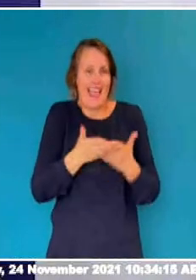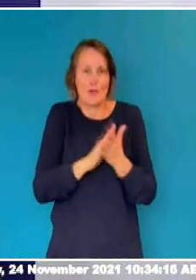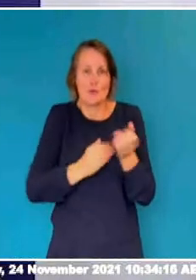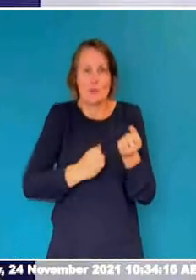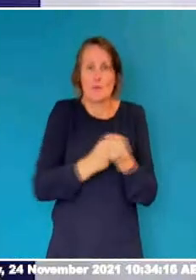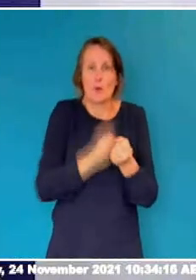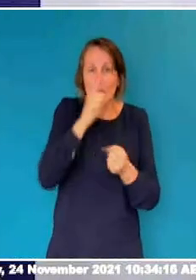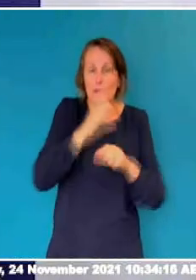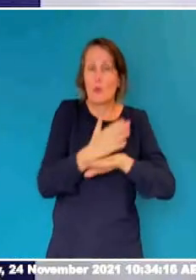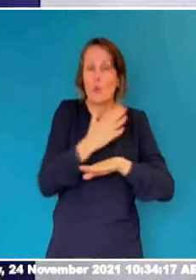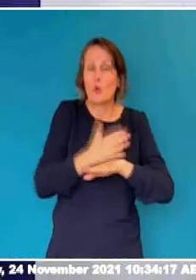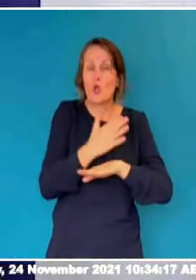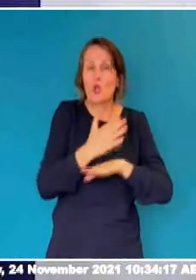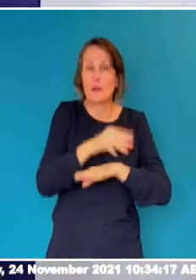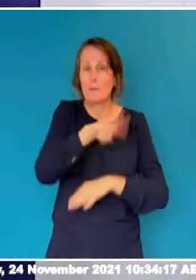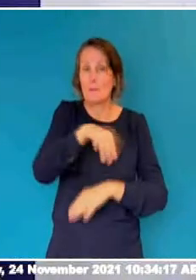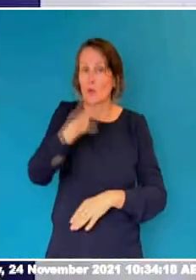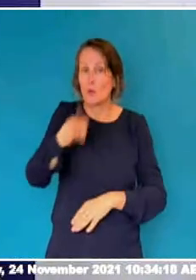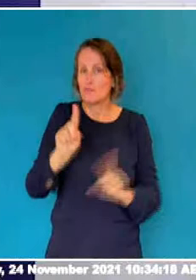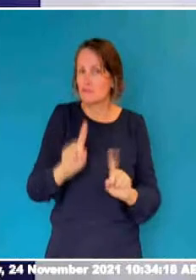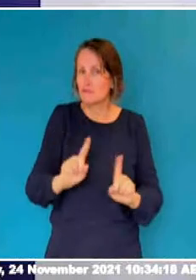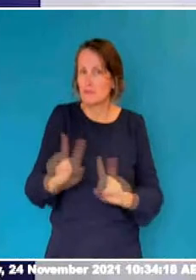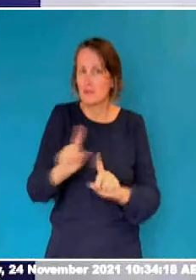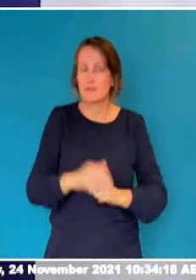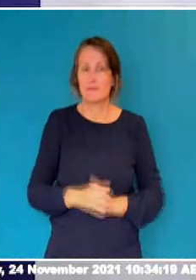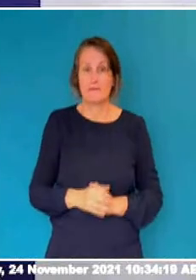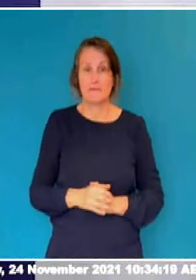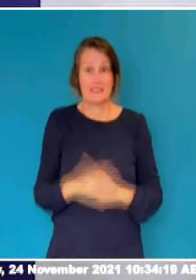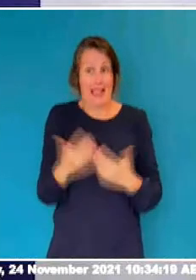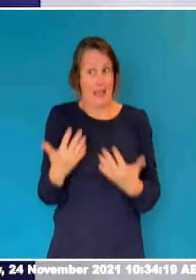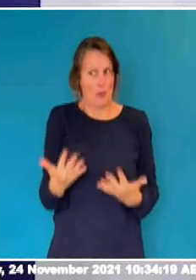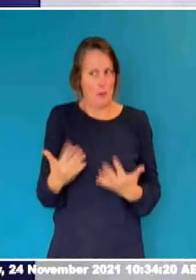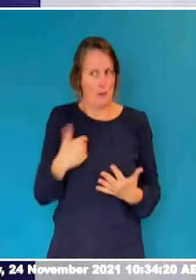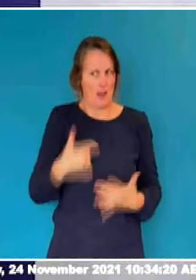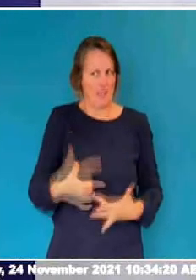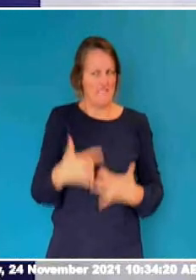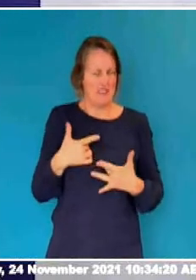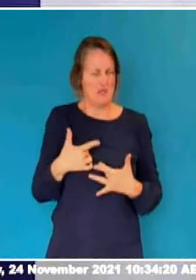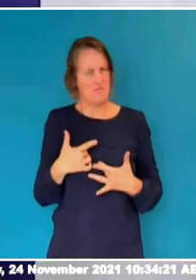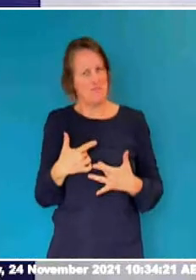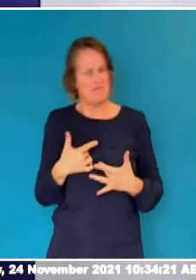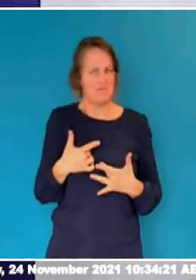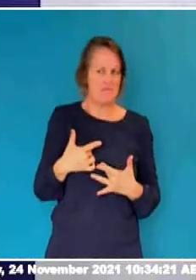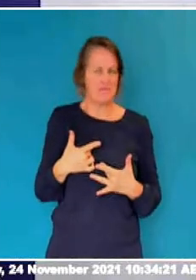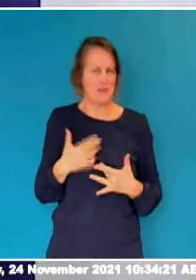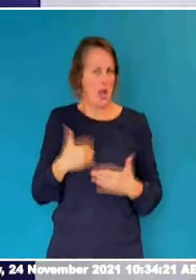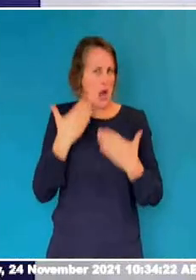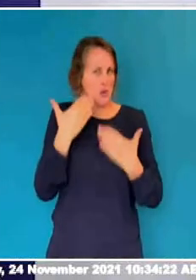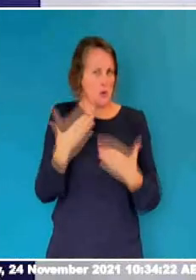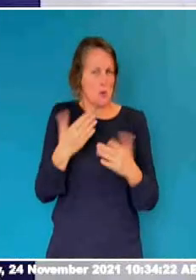At the moment, I'm not entirely clear what specific measures that McDonald's, through